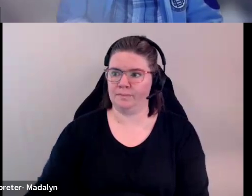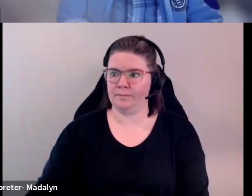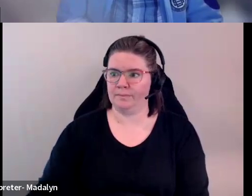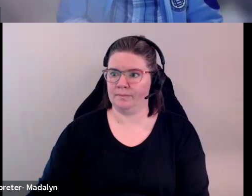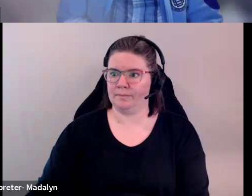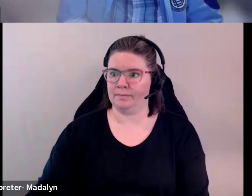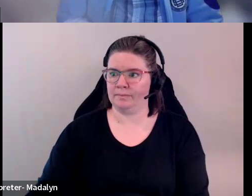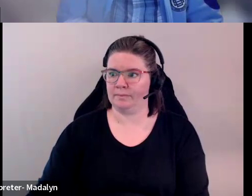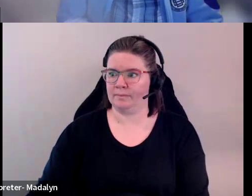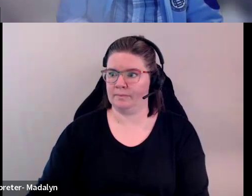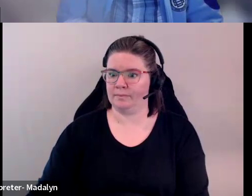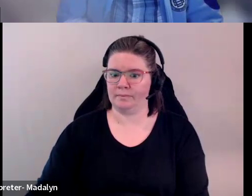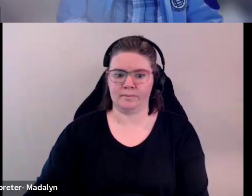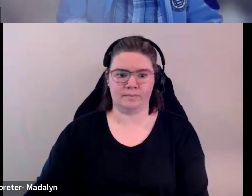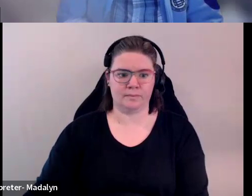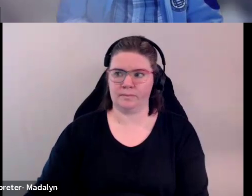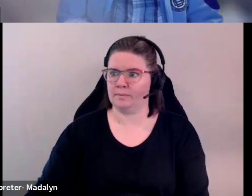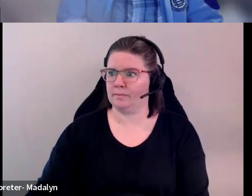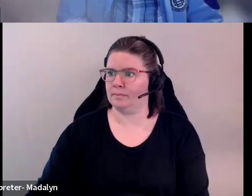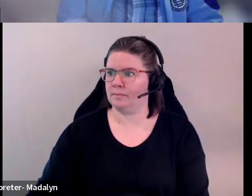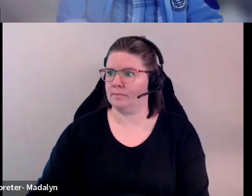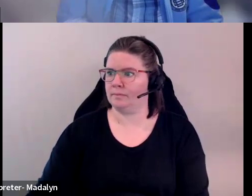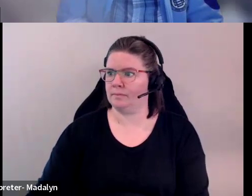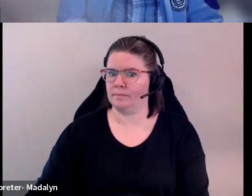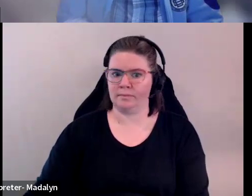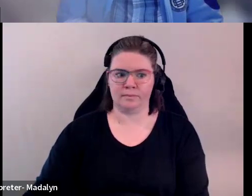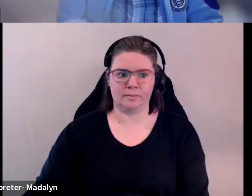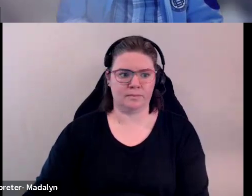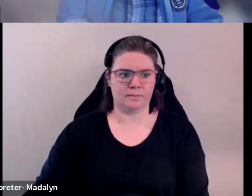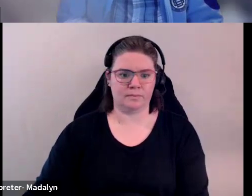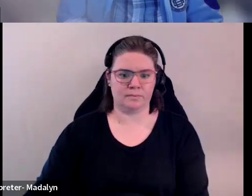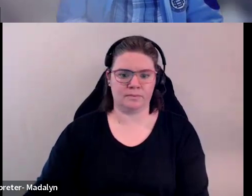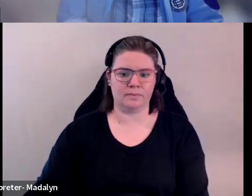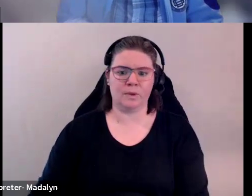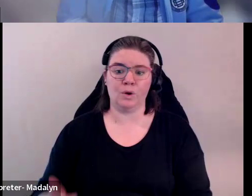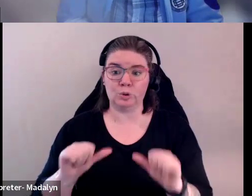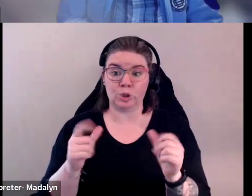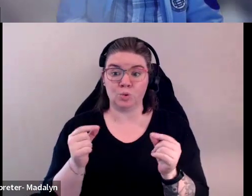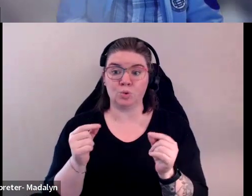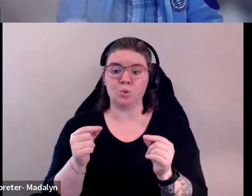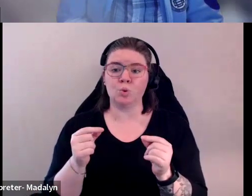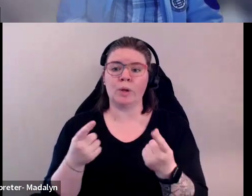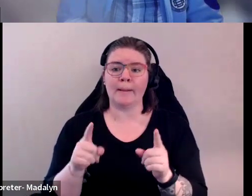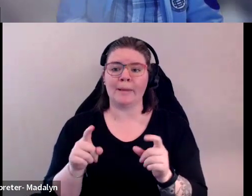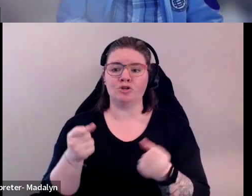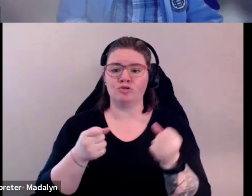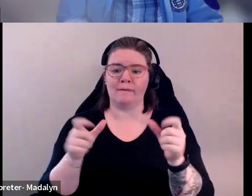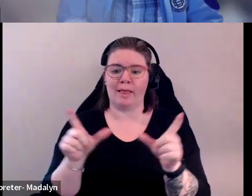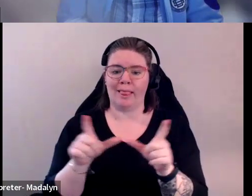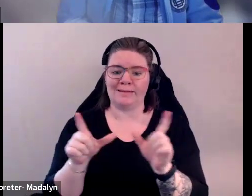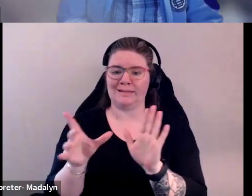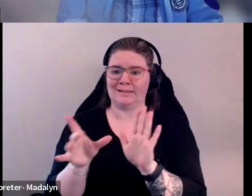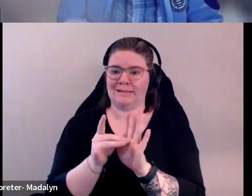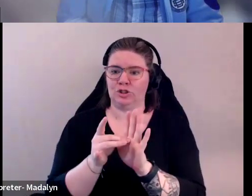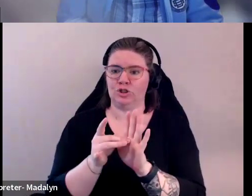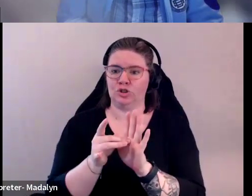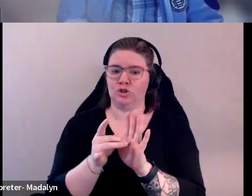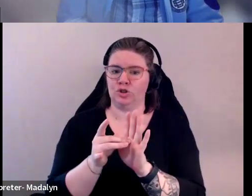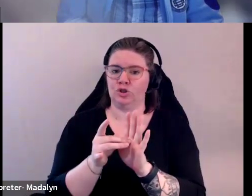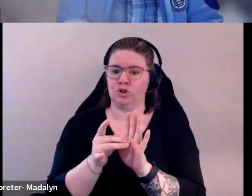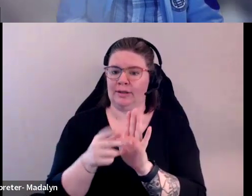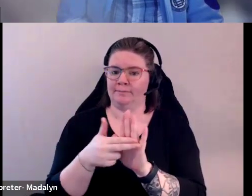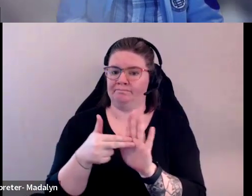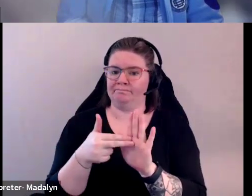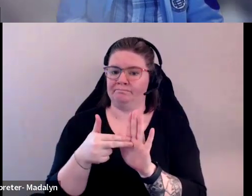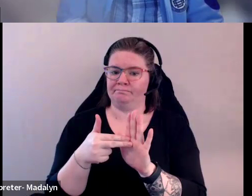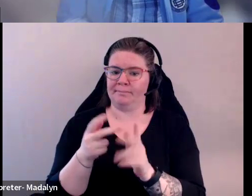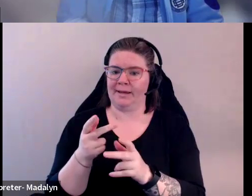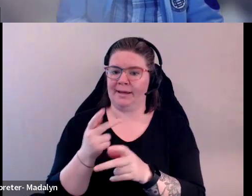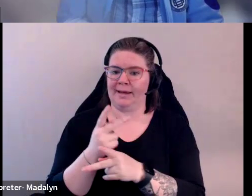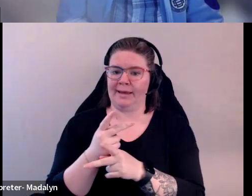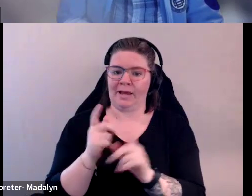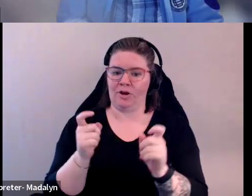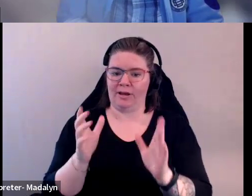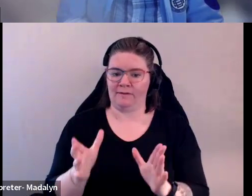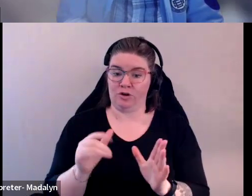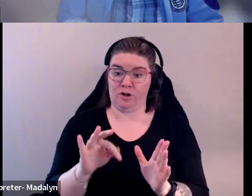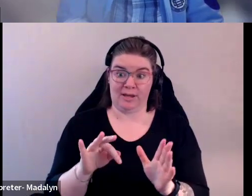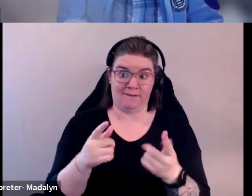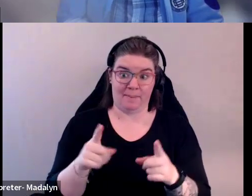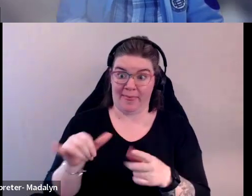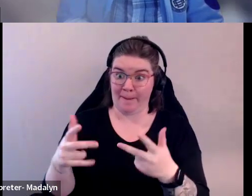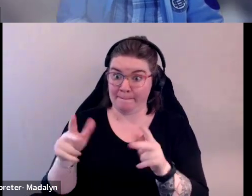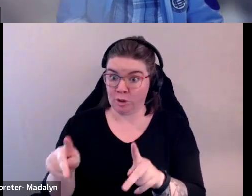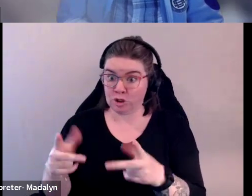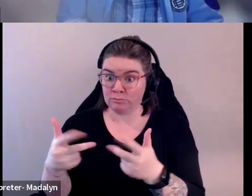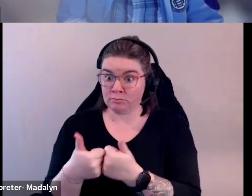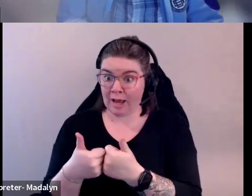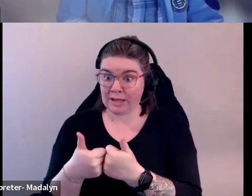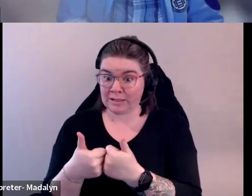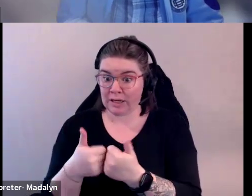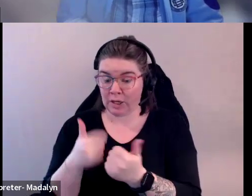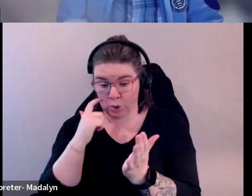Don Posh: possibly get a sticker as a caregiver that goes on the driver's license. So if that person is involved in an accident that first responders would know to check on whoever they're responsible for.